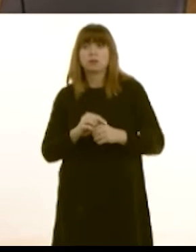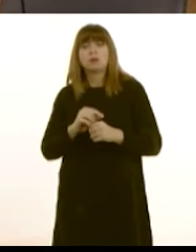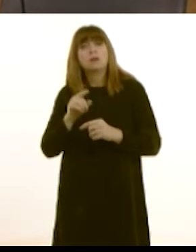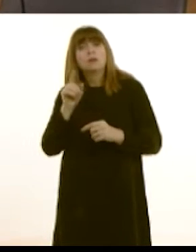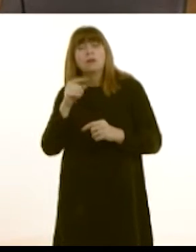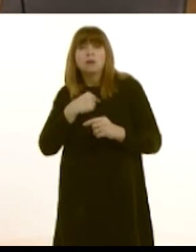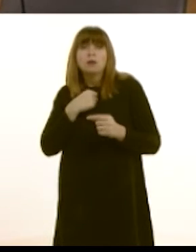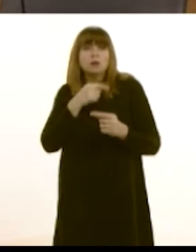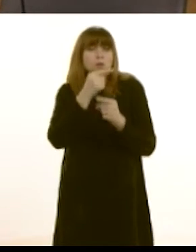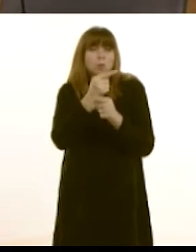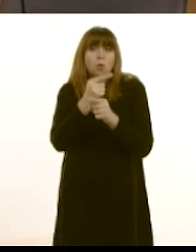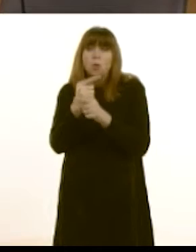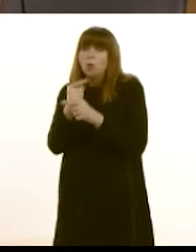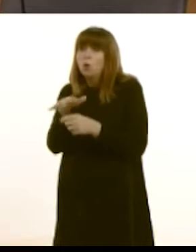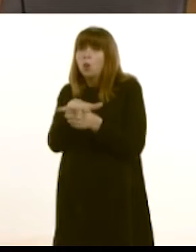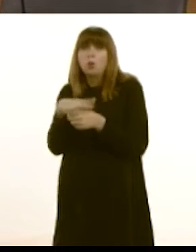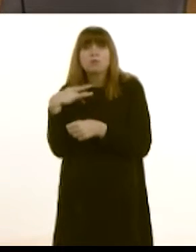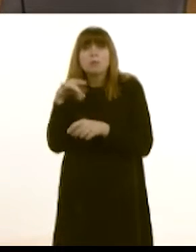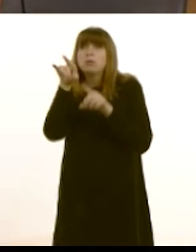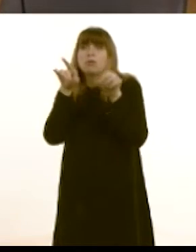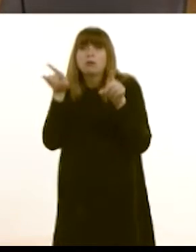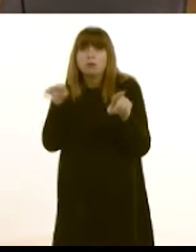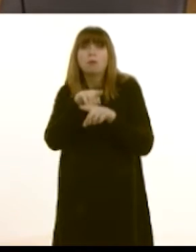Speaking to local representatives, they were very happy with what had been done since I